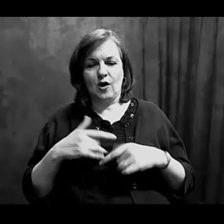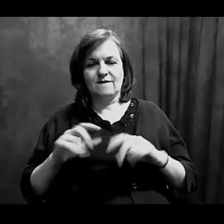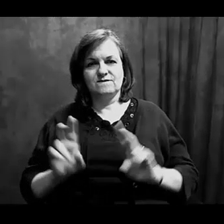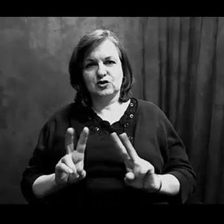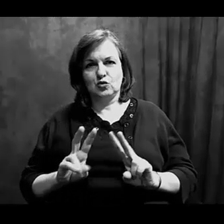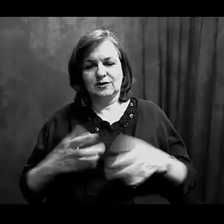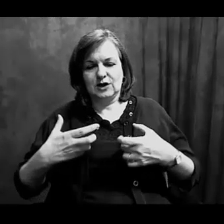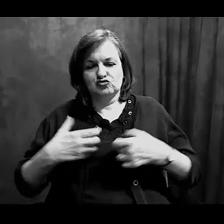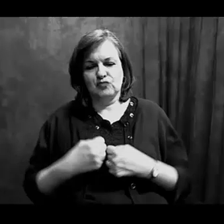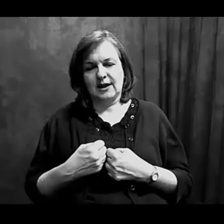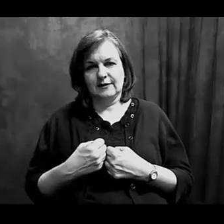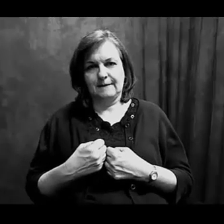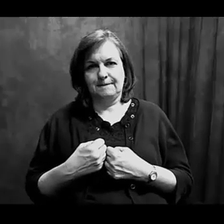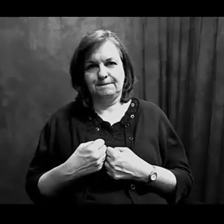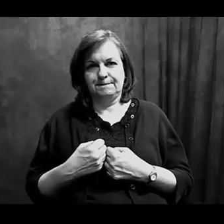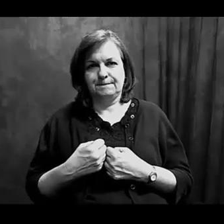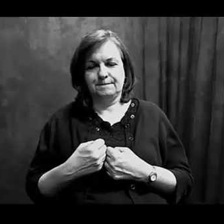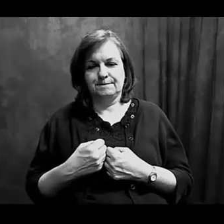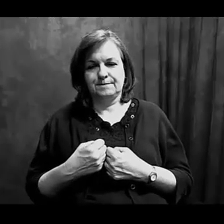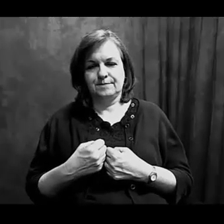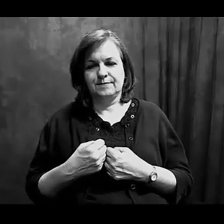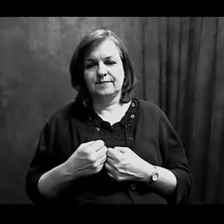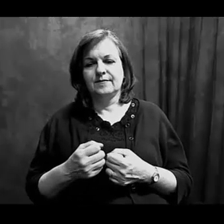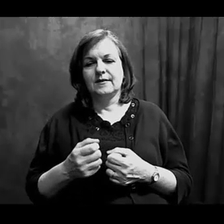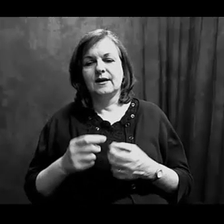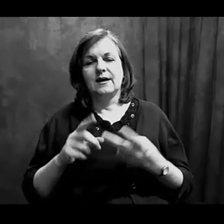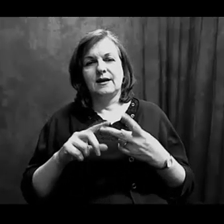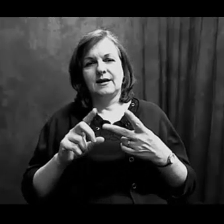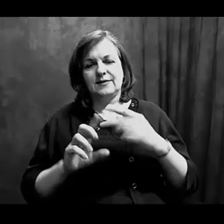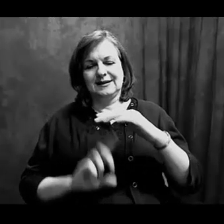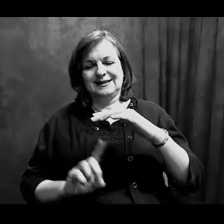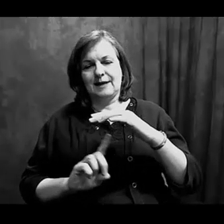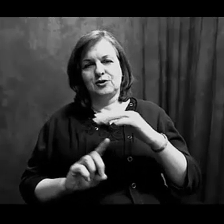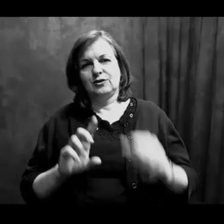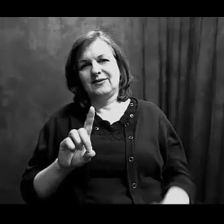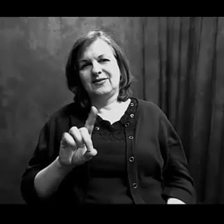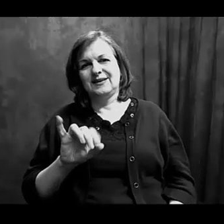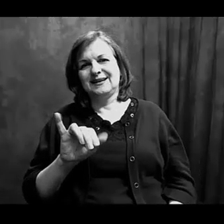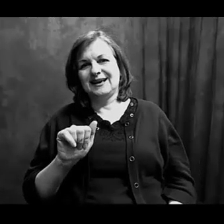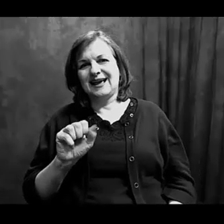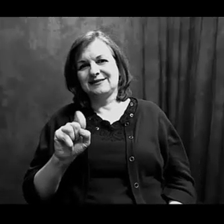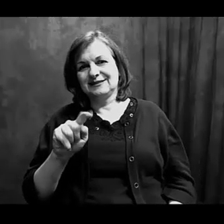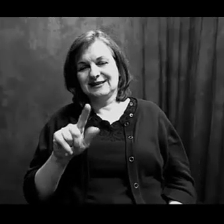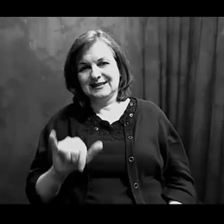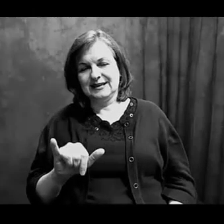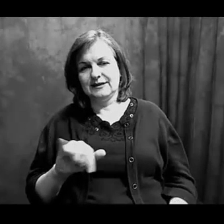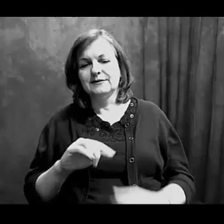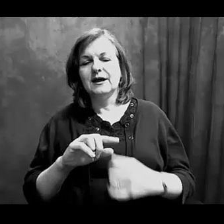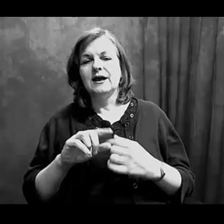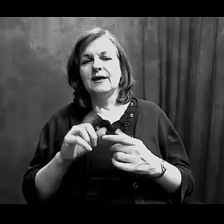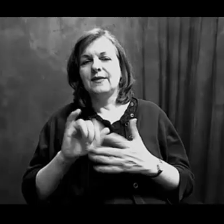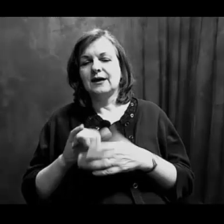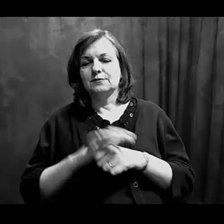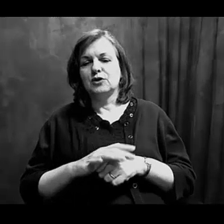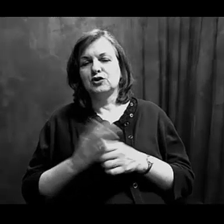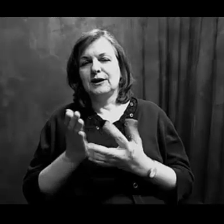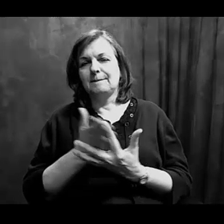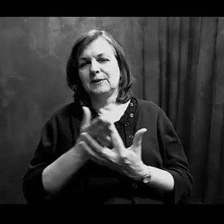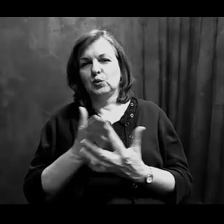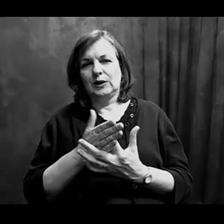diastole is the pressure that's there between contractions so as the valves close